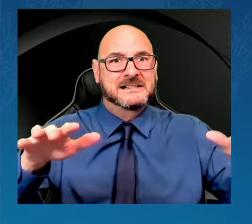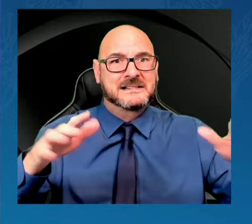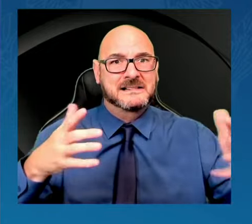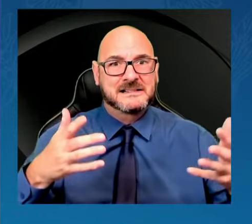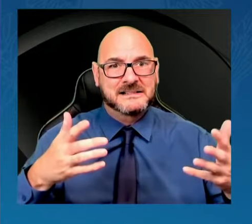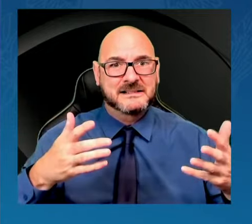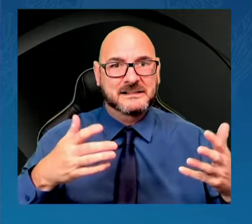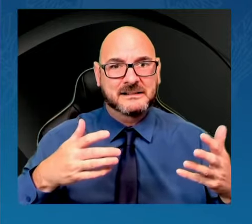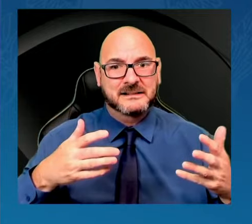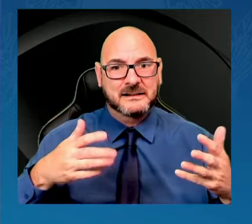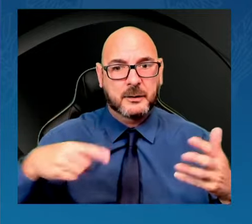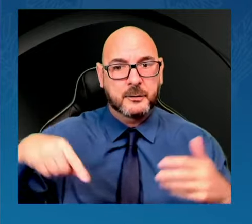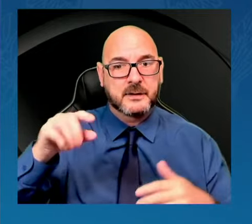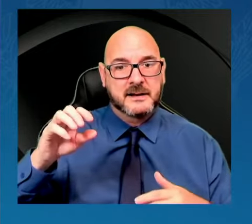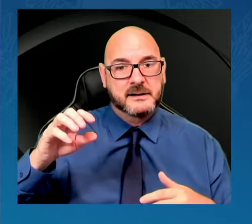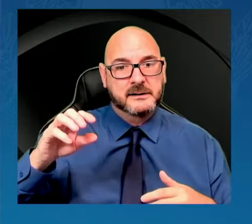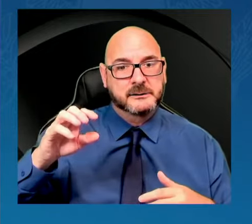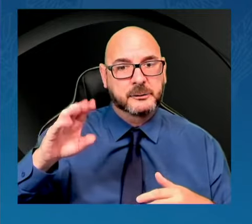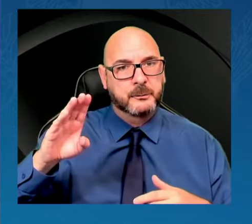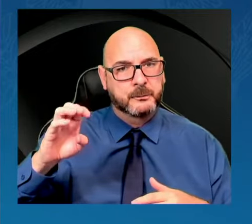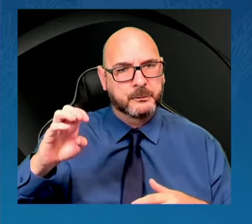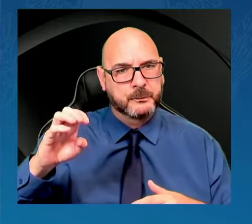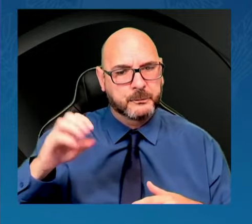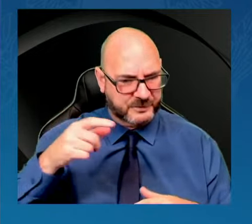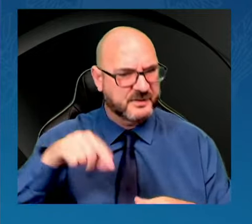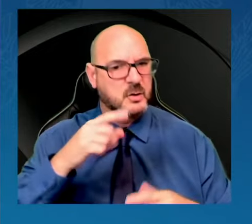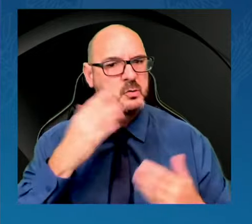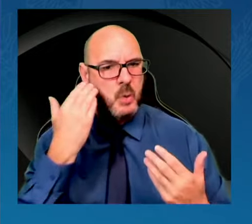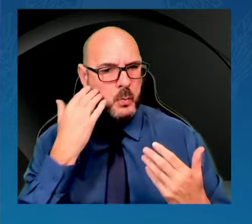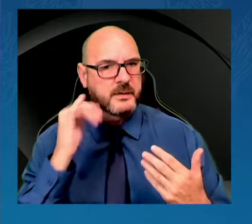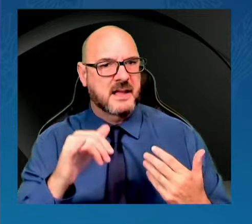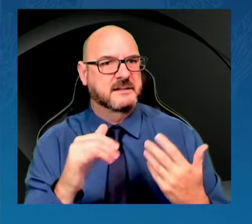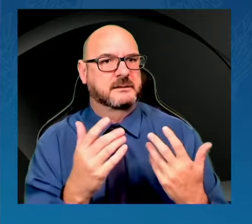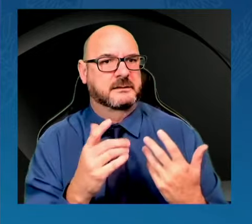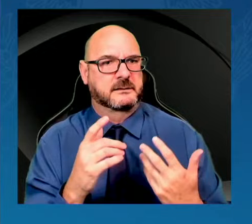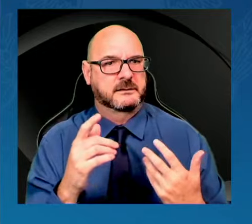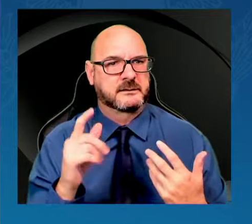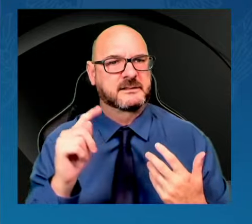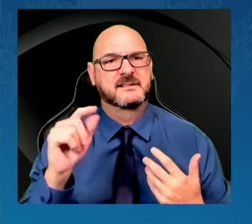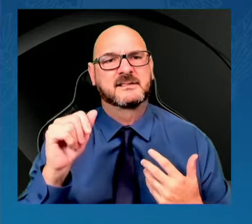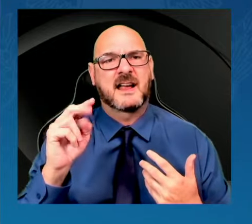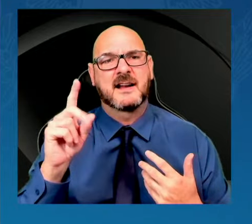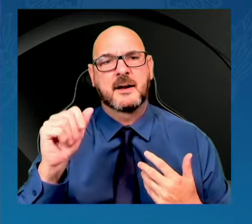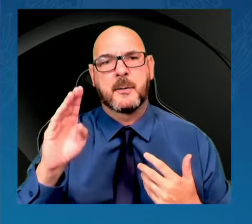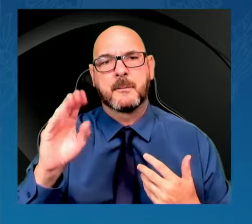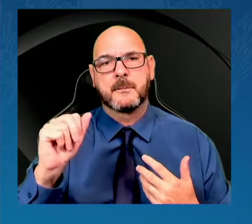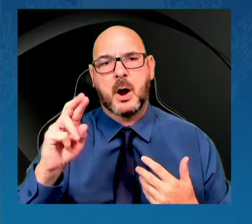where there needs to be also accountability and consequence, as well as what we can do to encourage